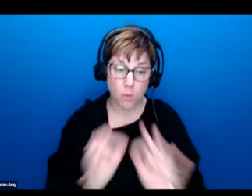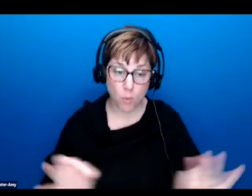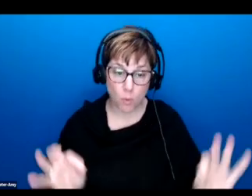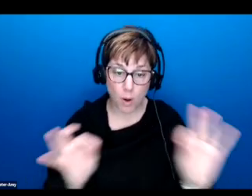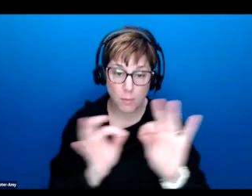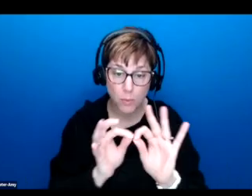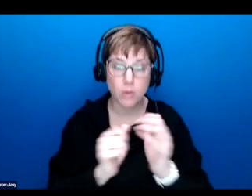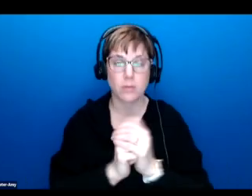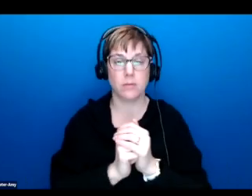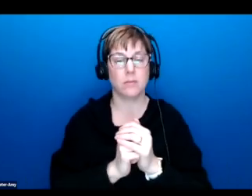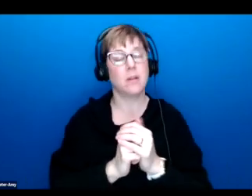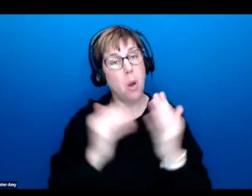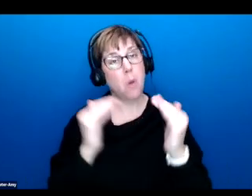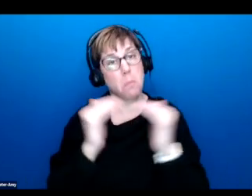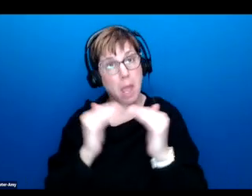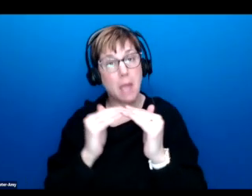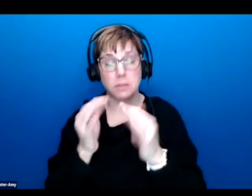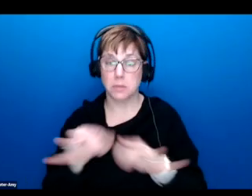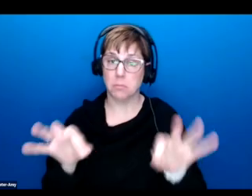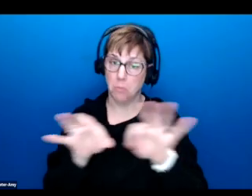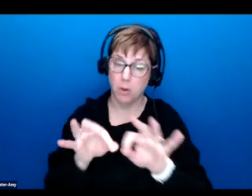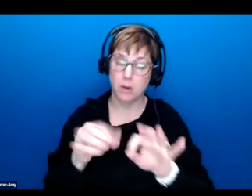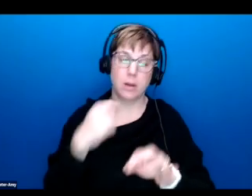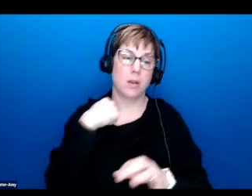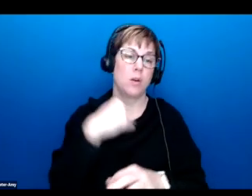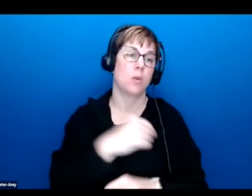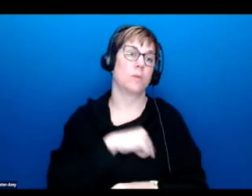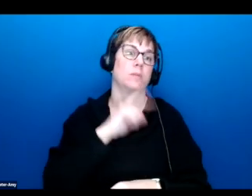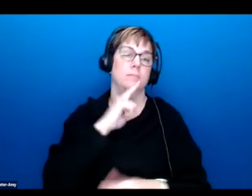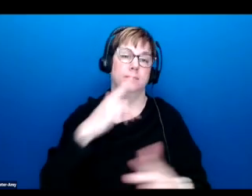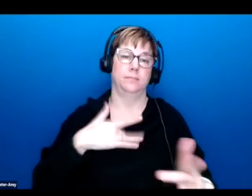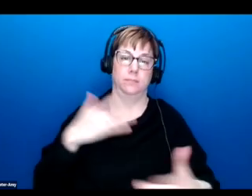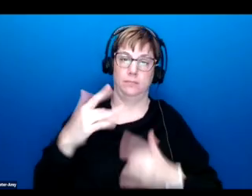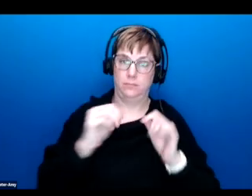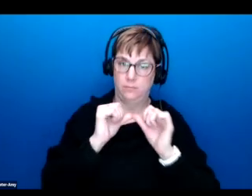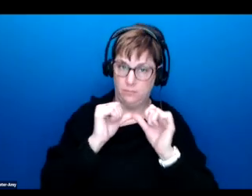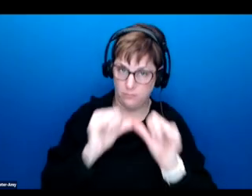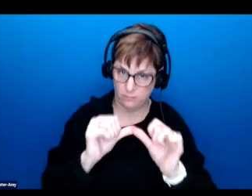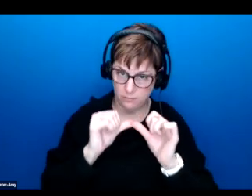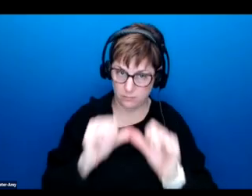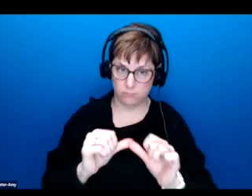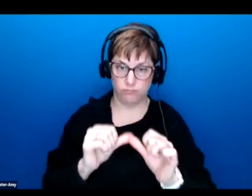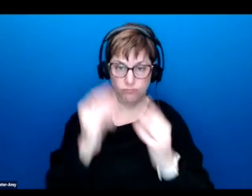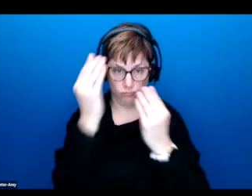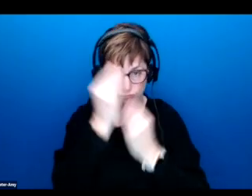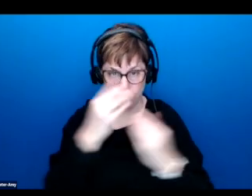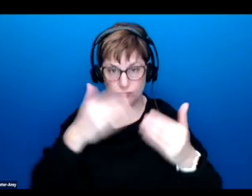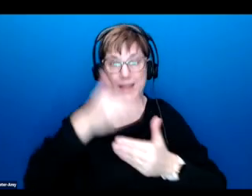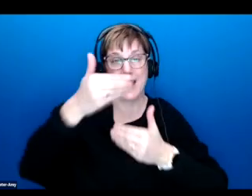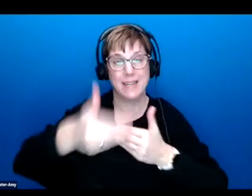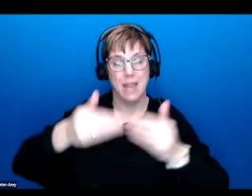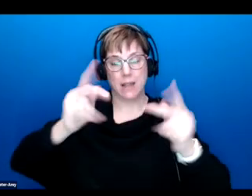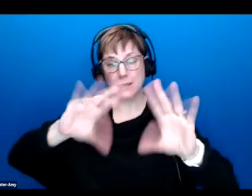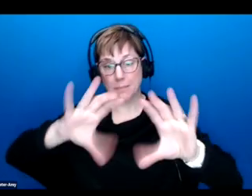just as importantly, I should say, we are so excited to continue to inform the next generation of researchers